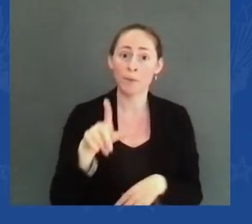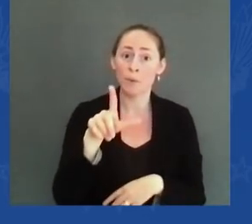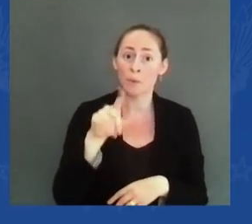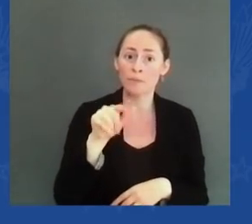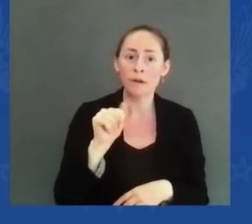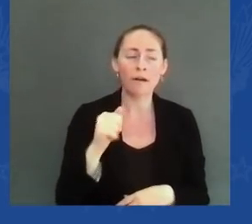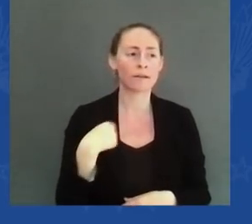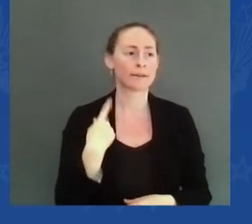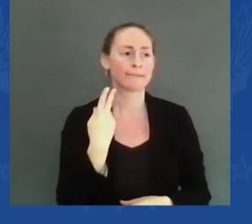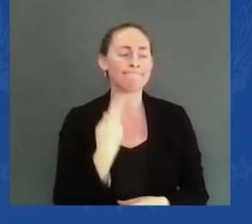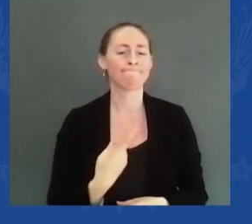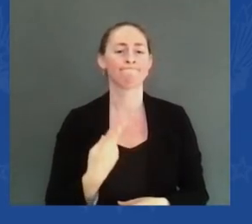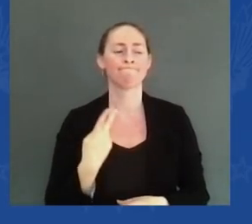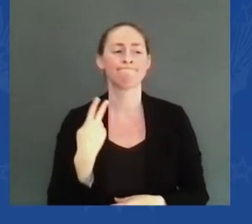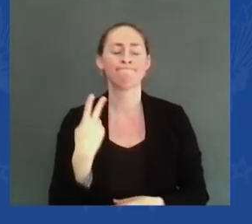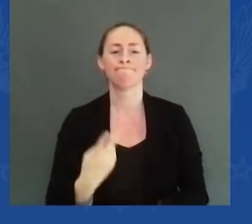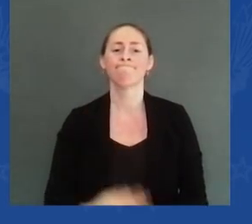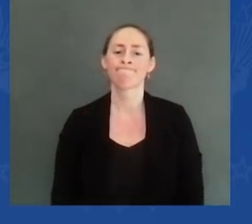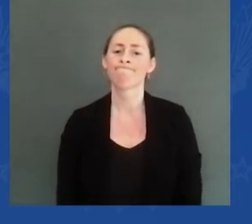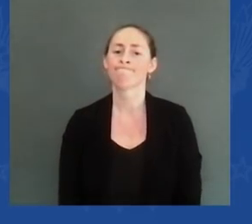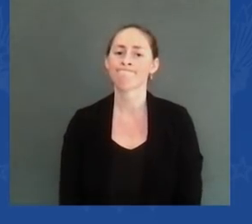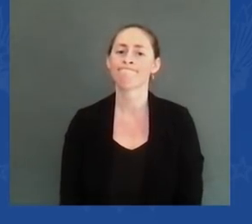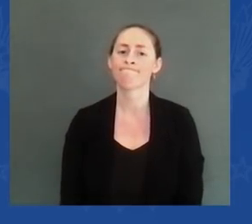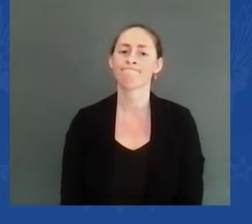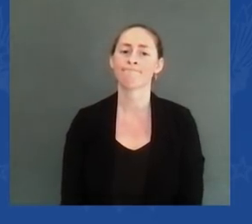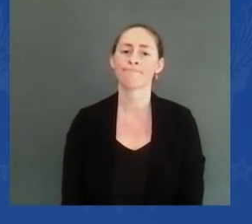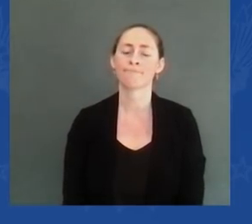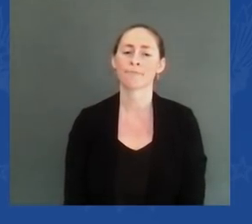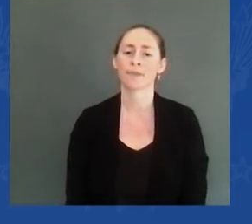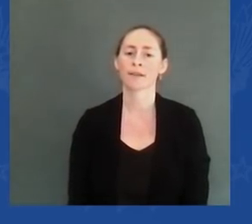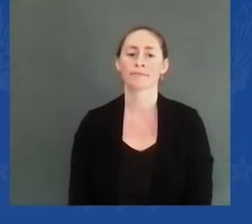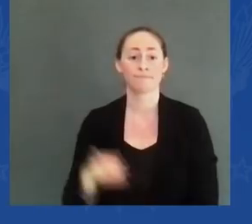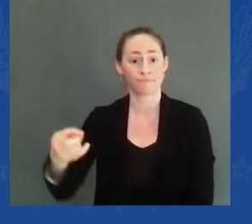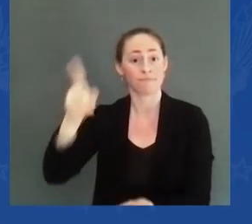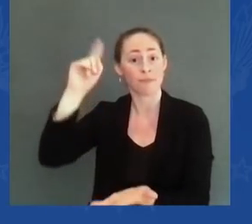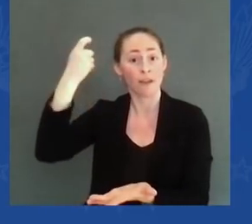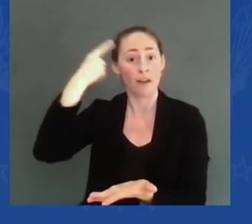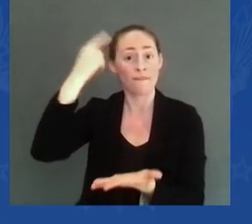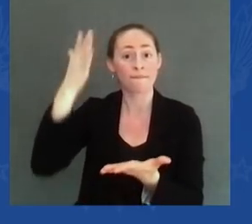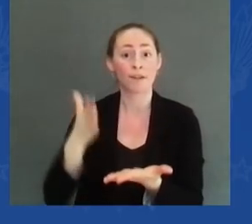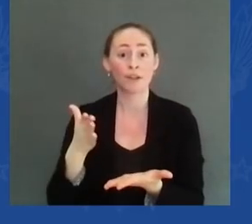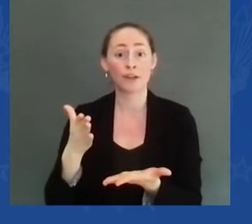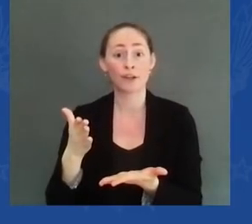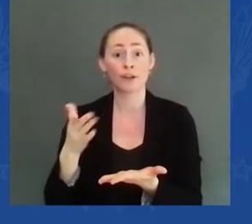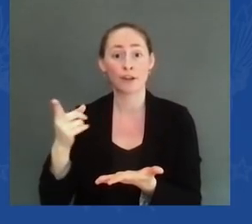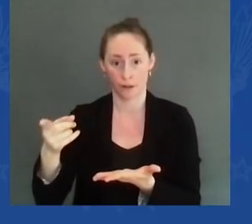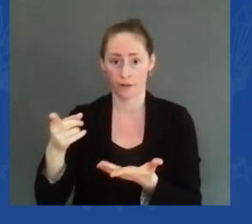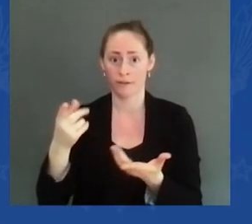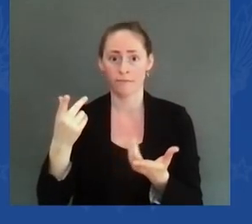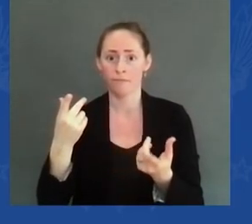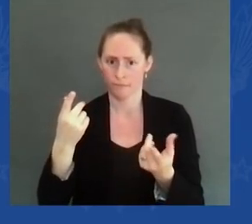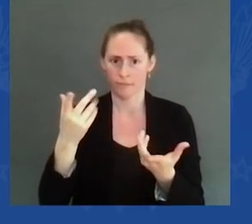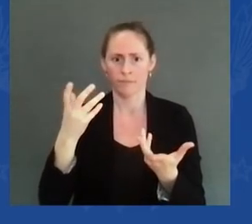so many of the leading -- Governor Murphy -- so many leading with urgency and action are -- said,